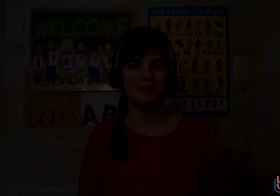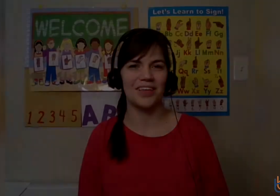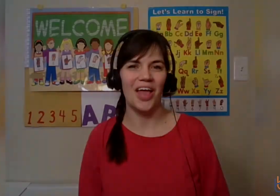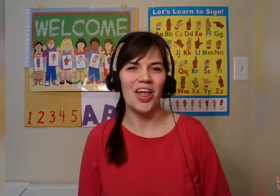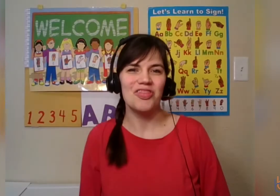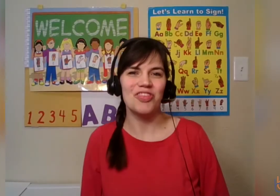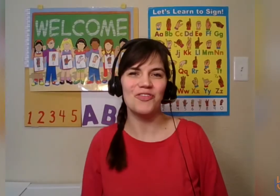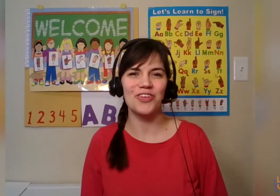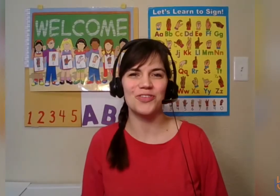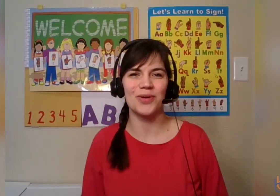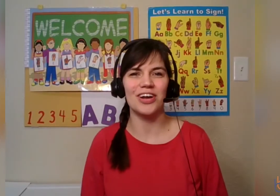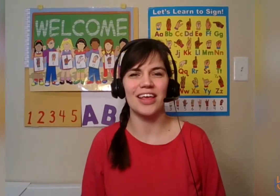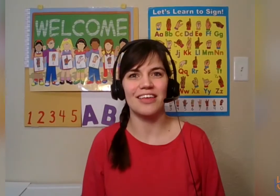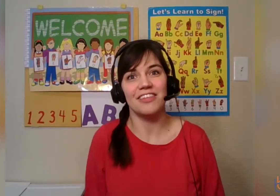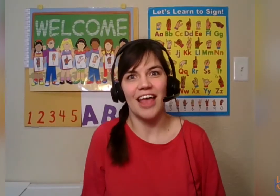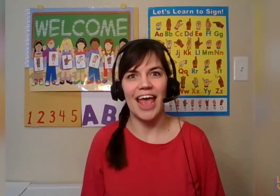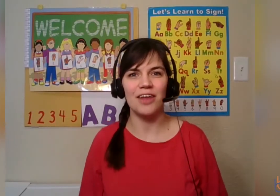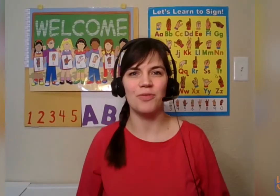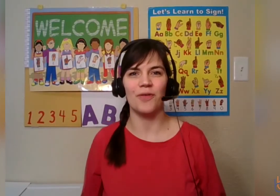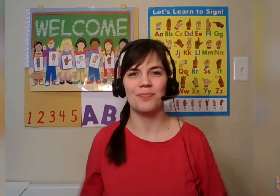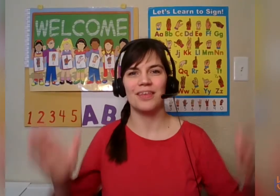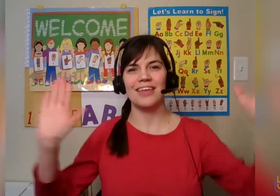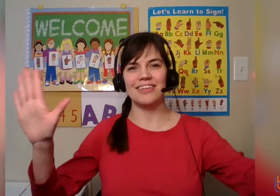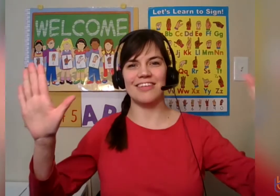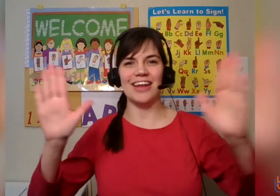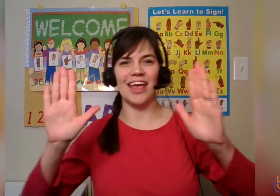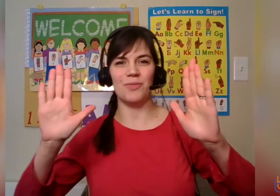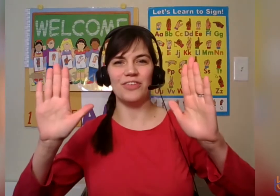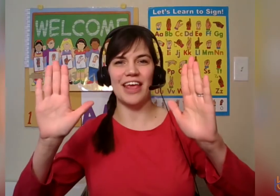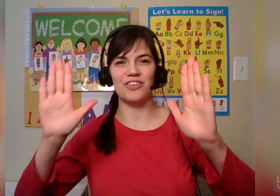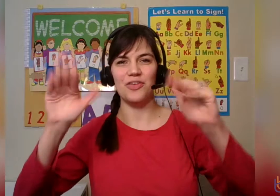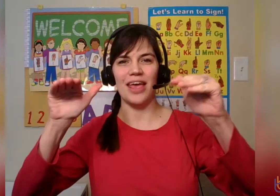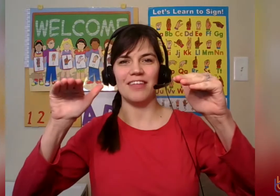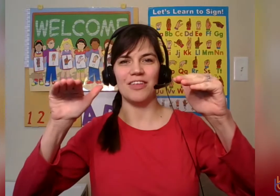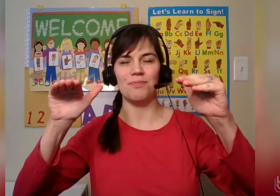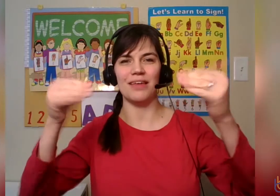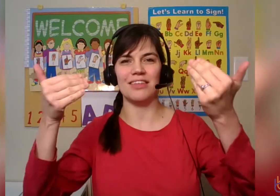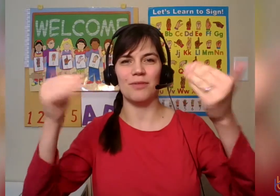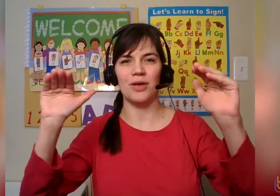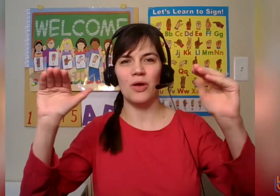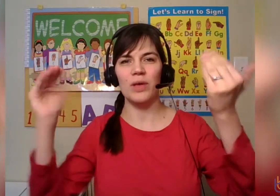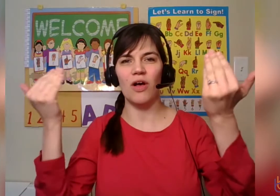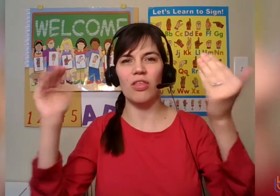The first word is animal. To sign animal, take two hands and bend them. We call